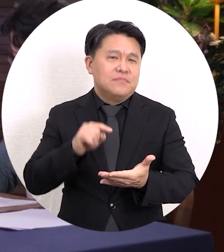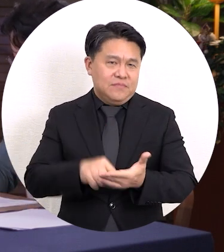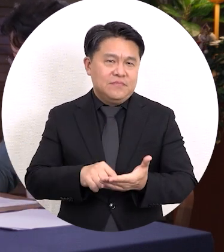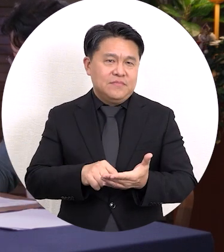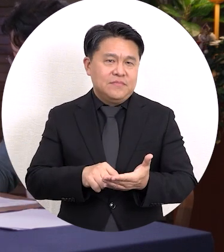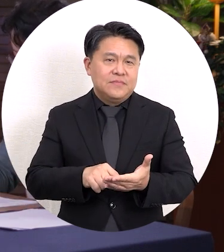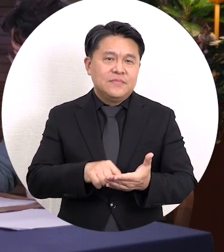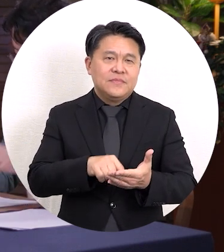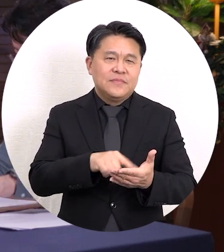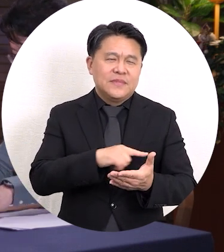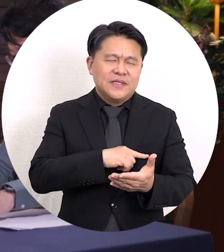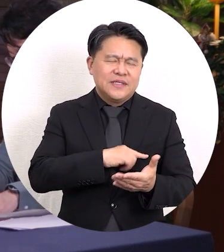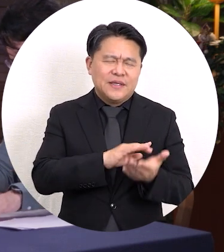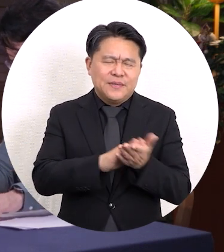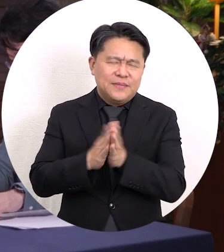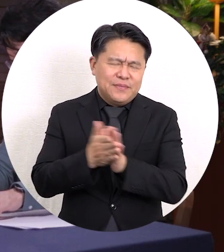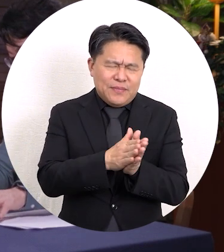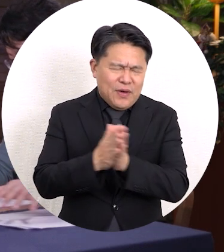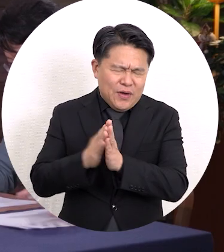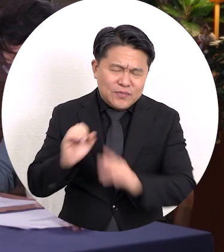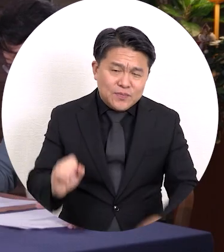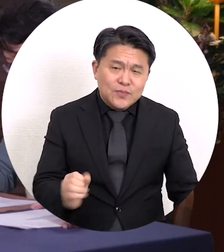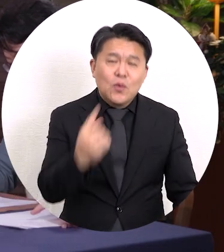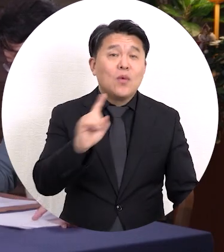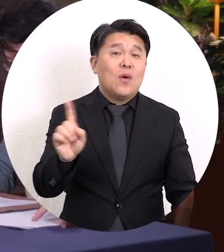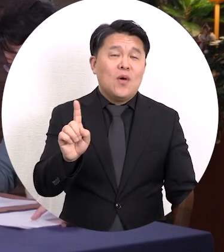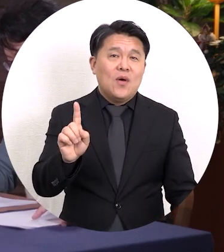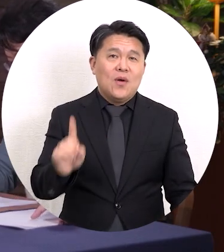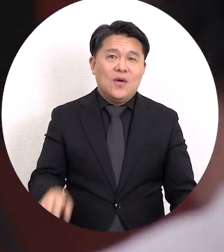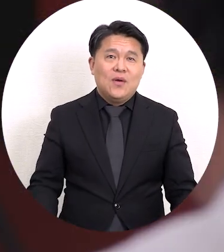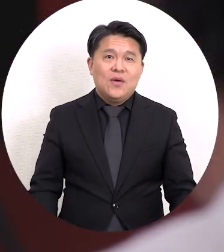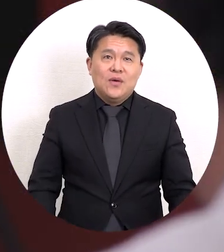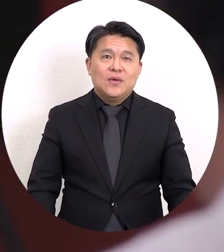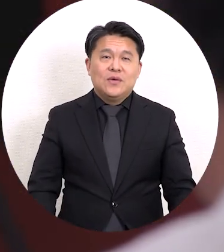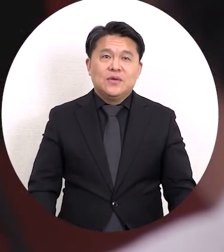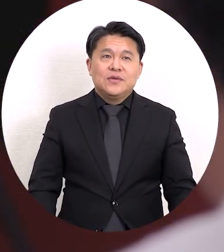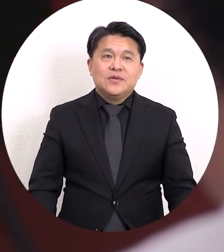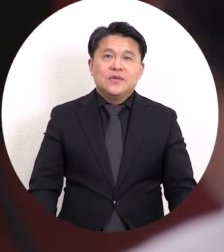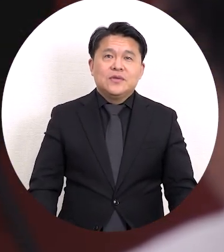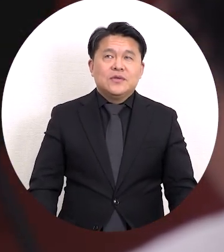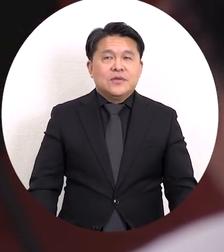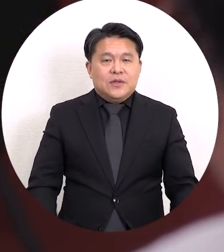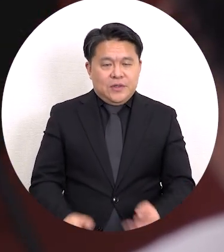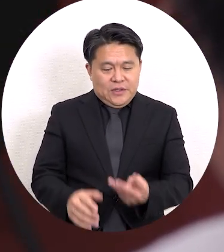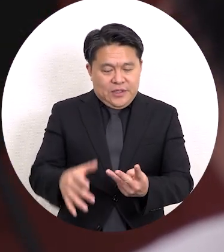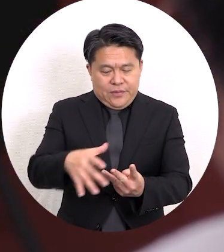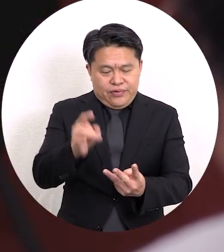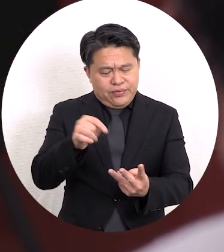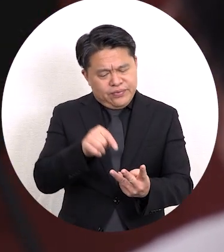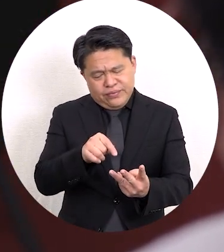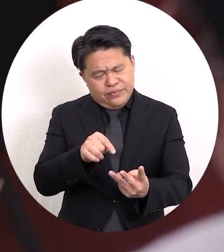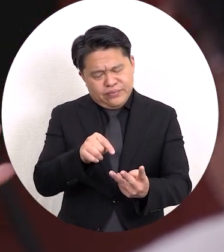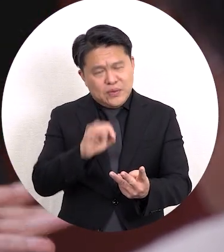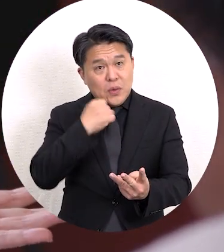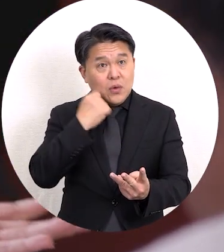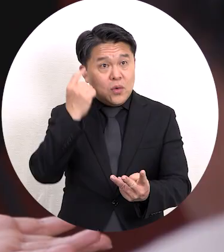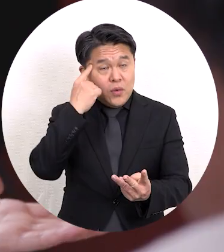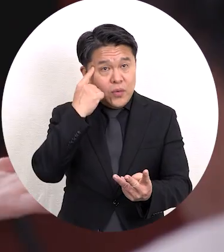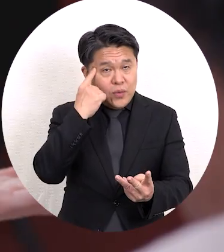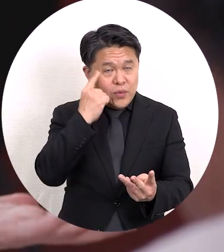on moving a person's emotions? It’s not necessarily about choosing one, because if the rhythm is good,